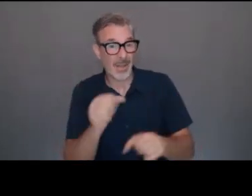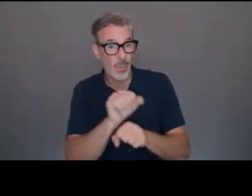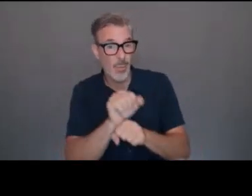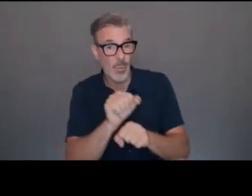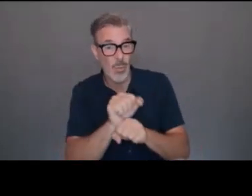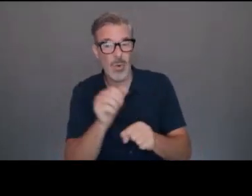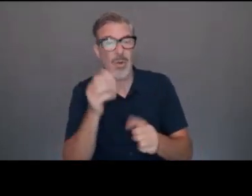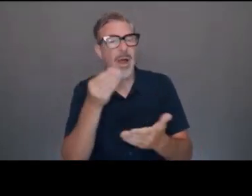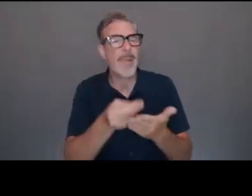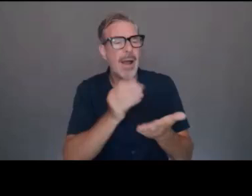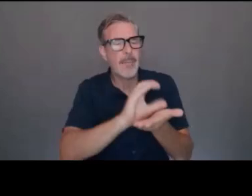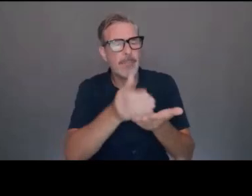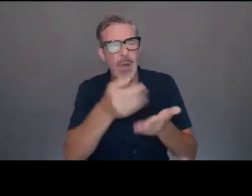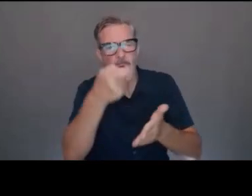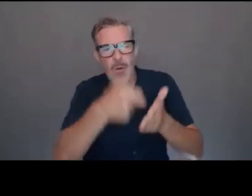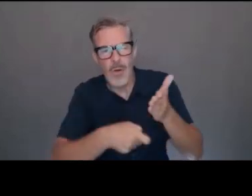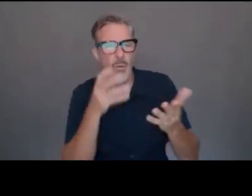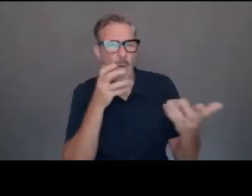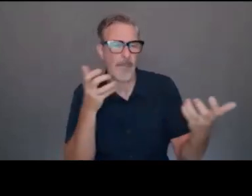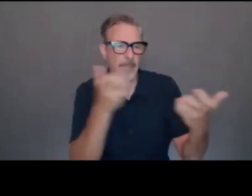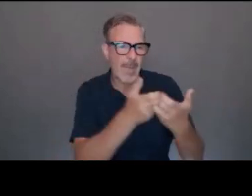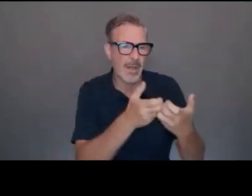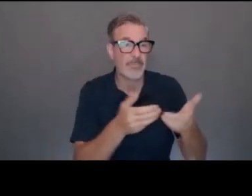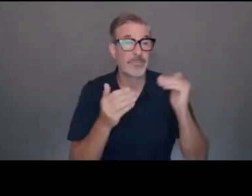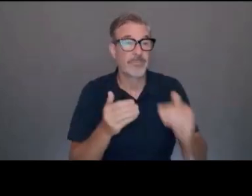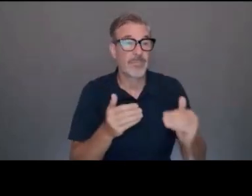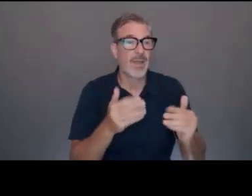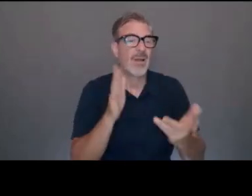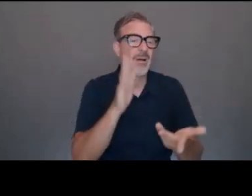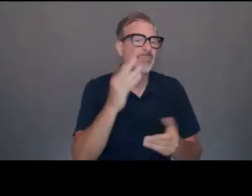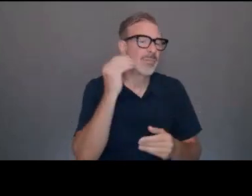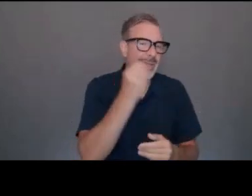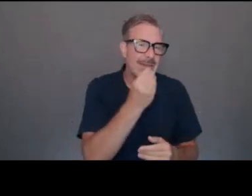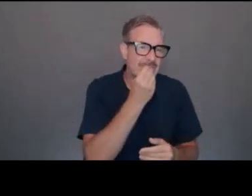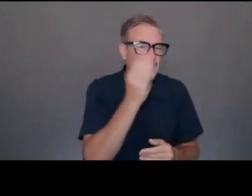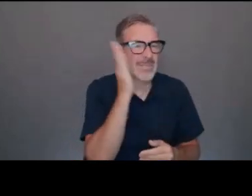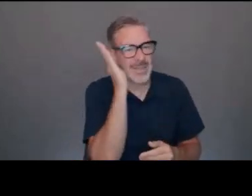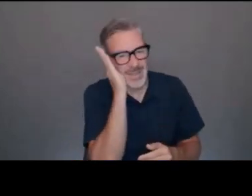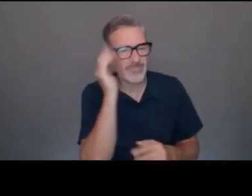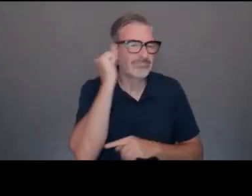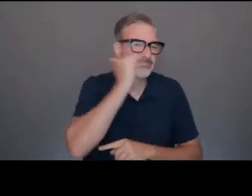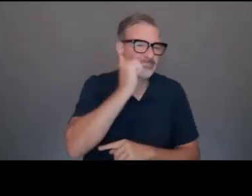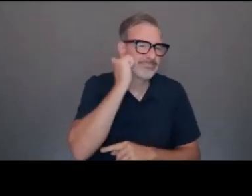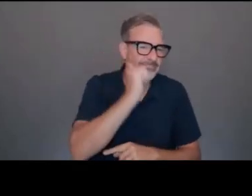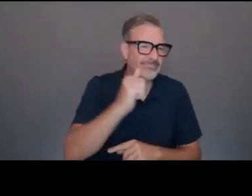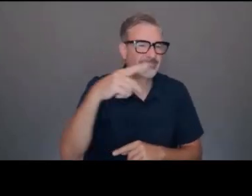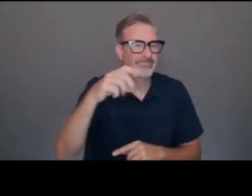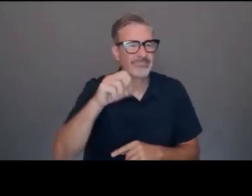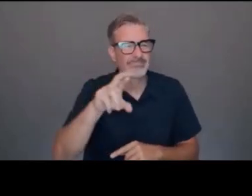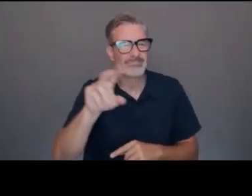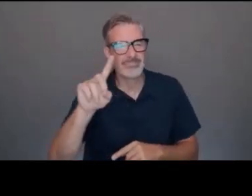Accommodation and per diems. Transportation, additional shipping or baggage costs.